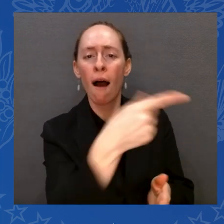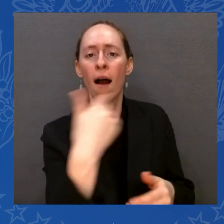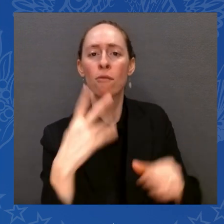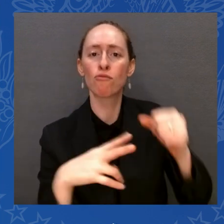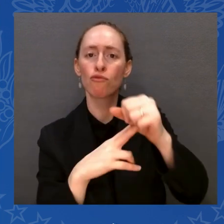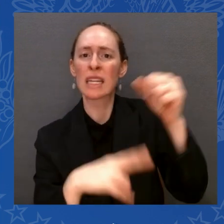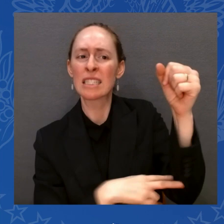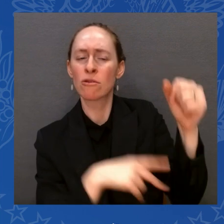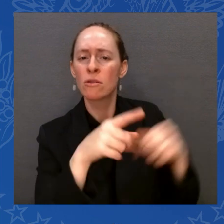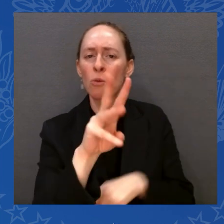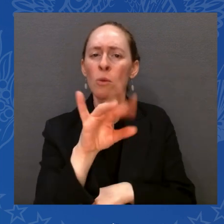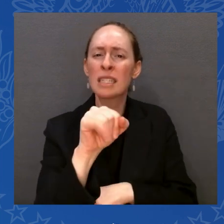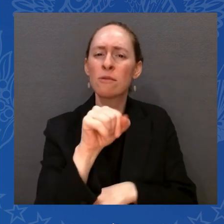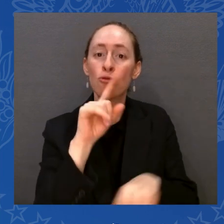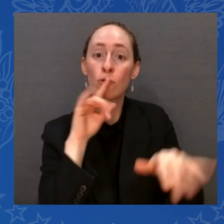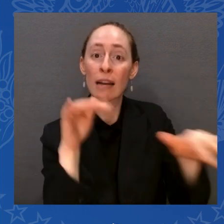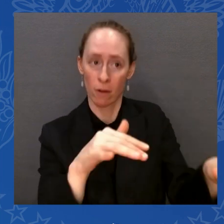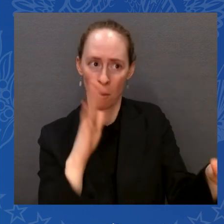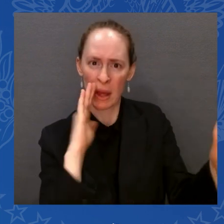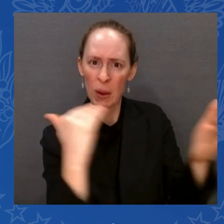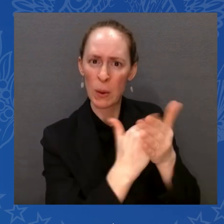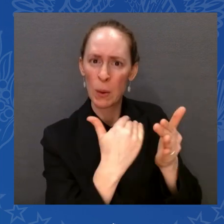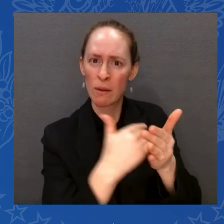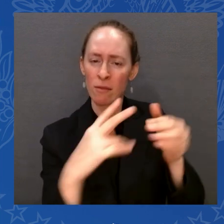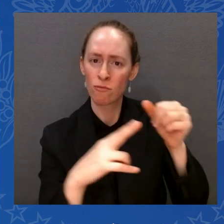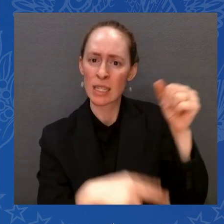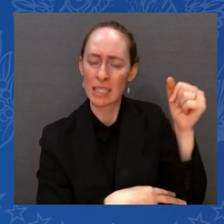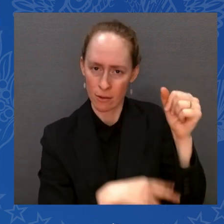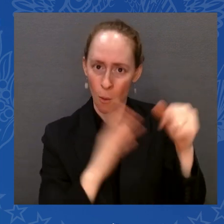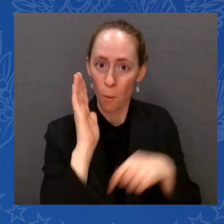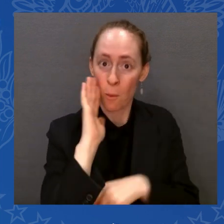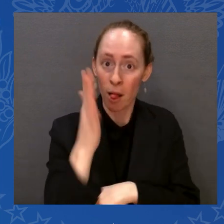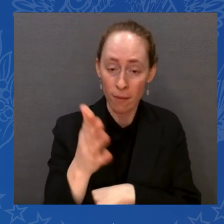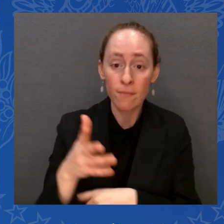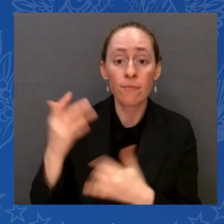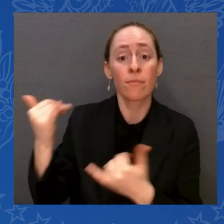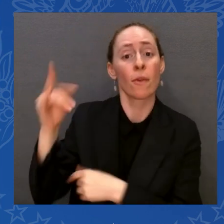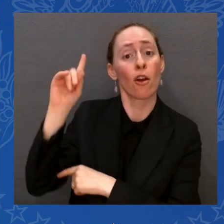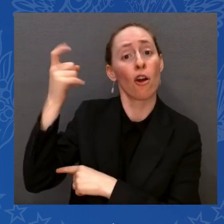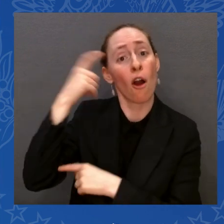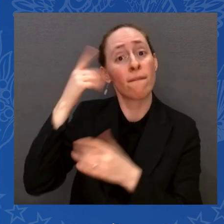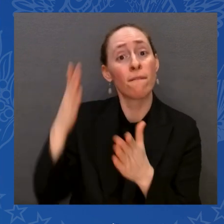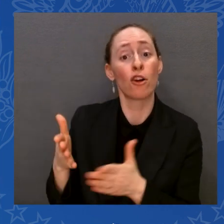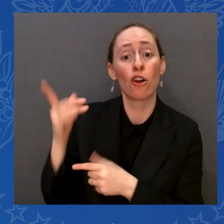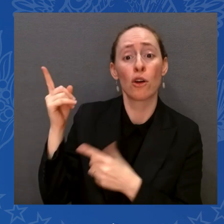we're using the funding to buy 46 electric buses, replacing dirty diesel buses